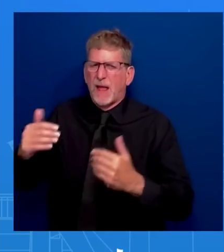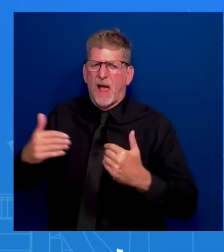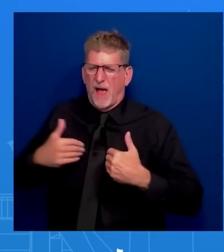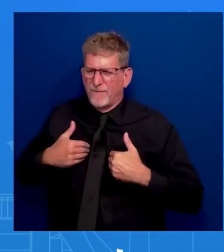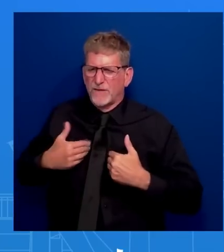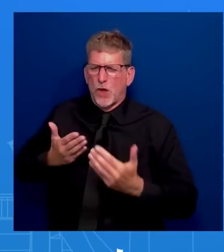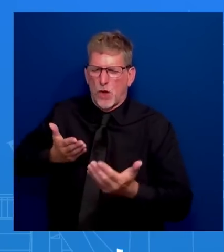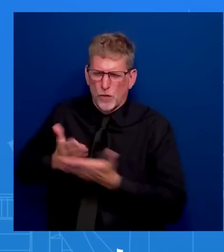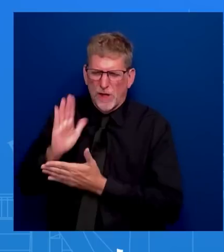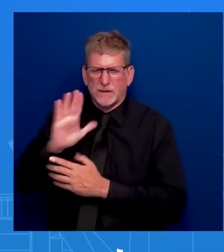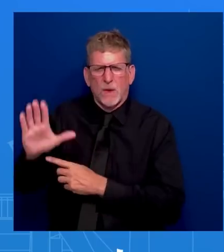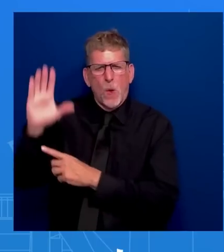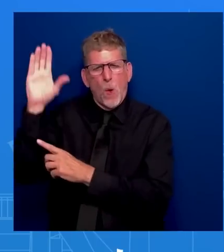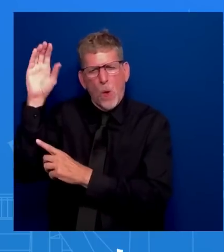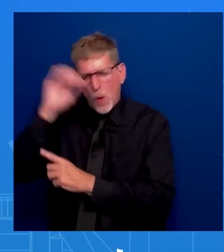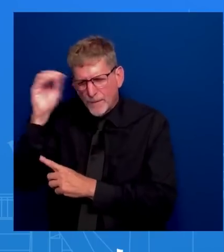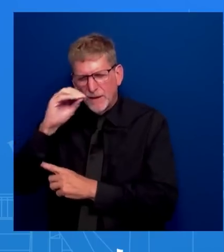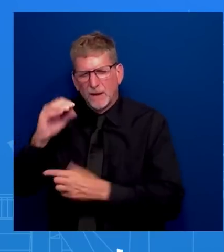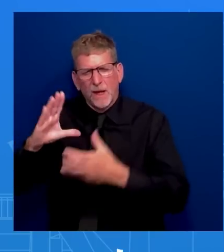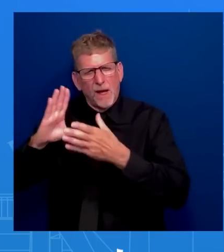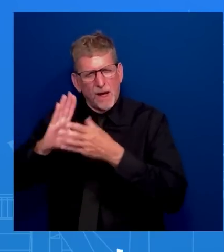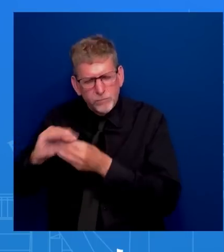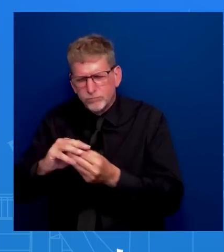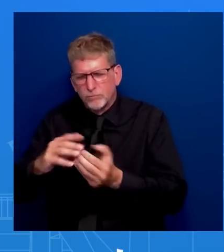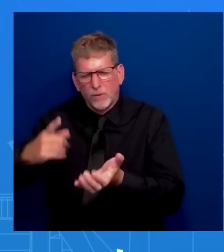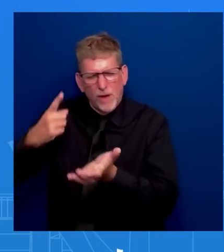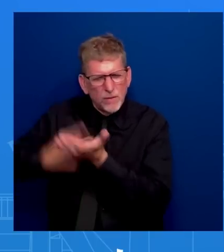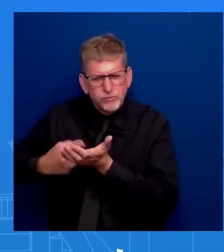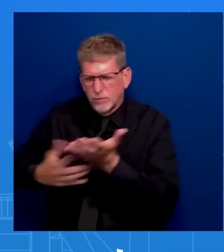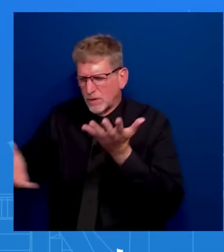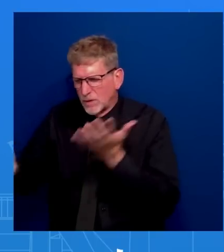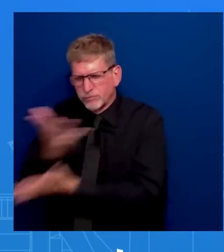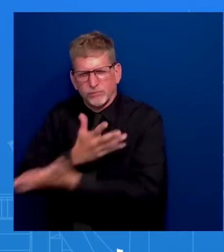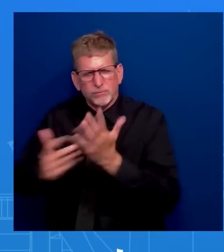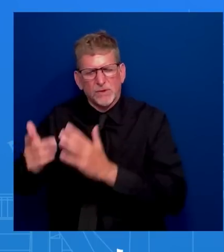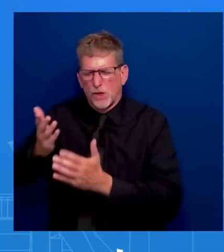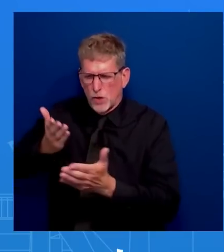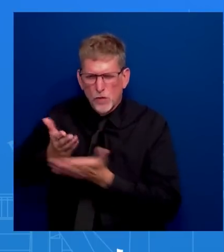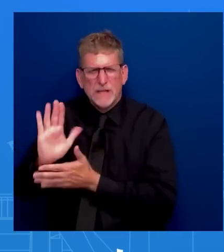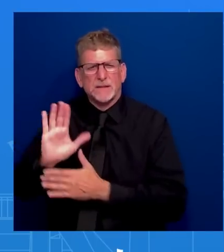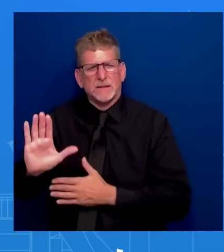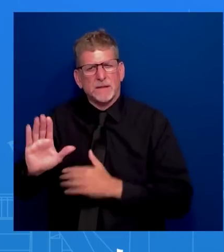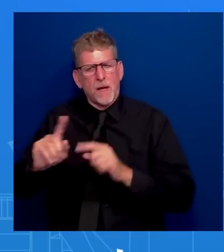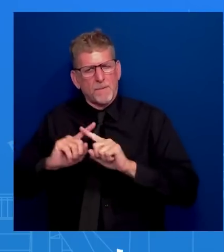to plan violent behavior of any kind. And so we would -- we would ask Americans